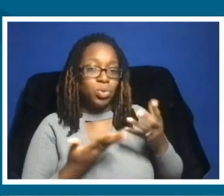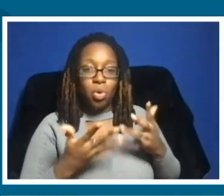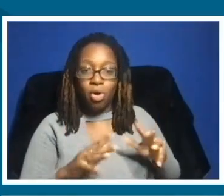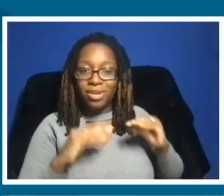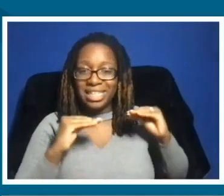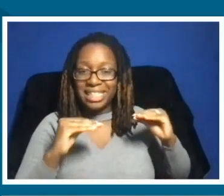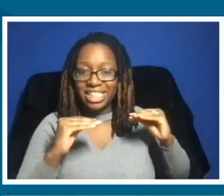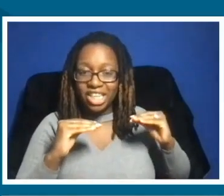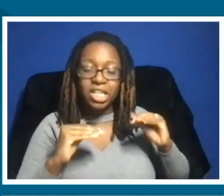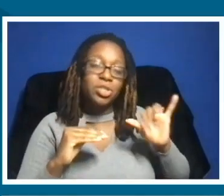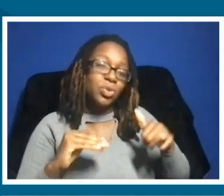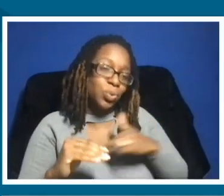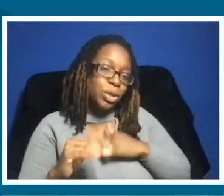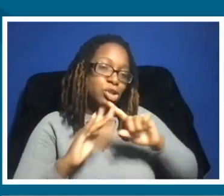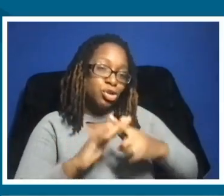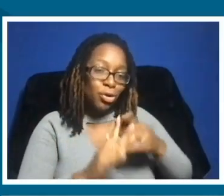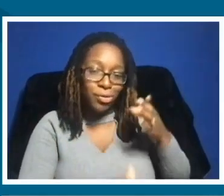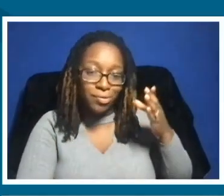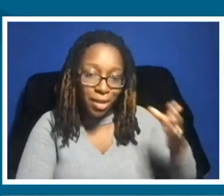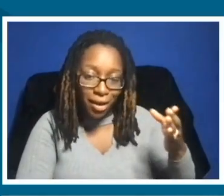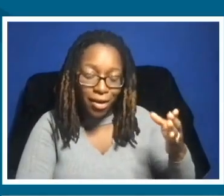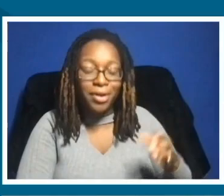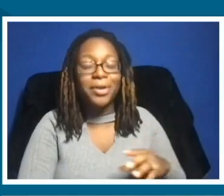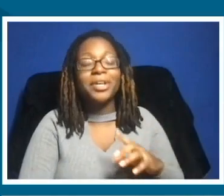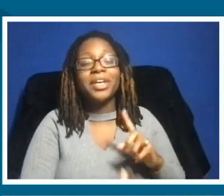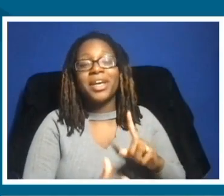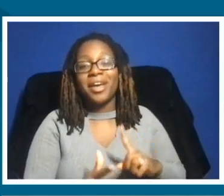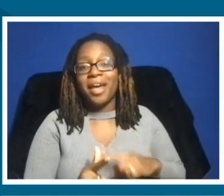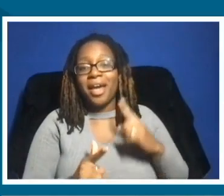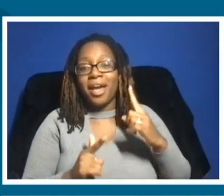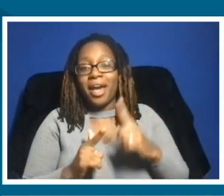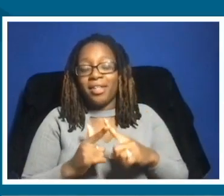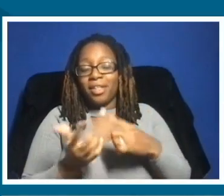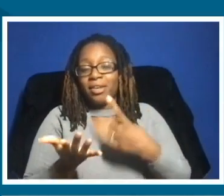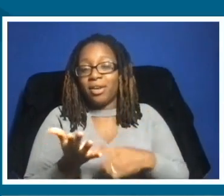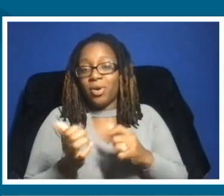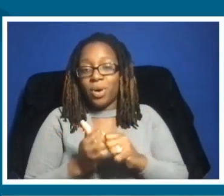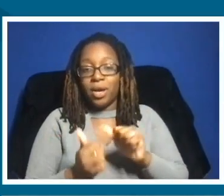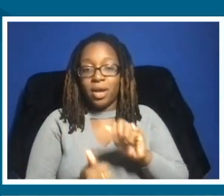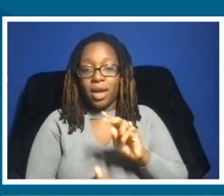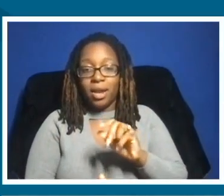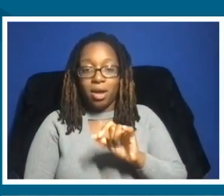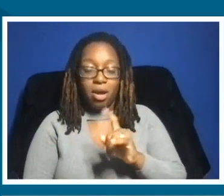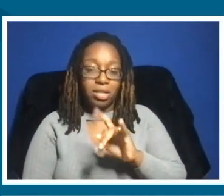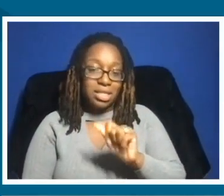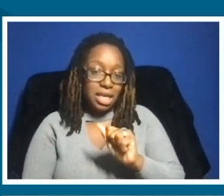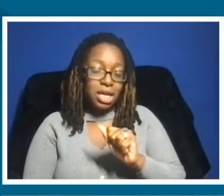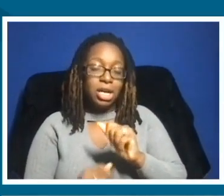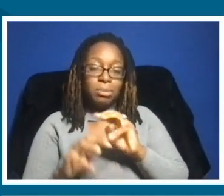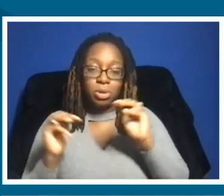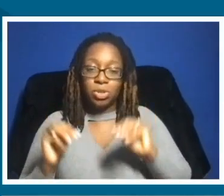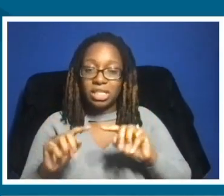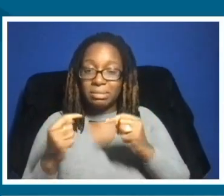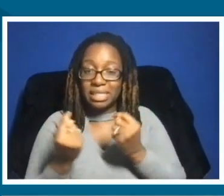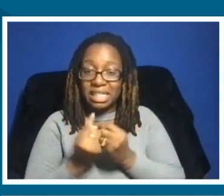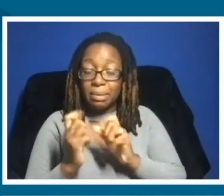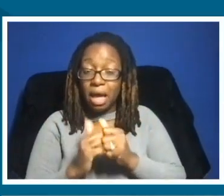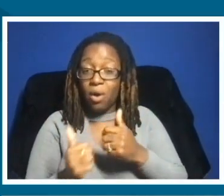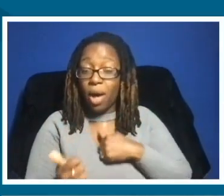there and then in talking with the anacostia community museum team that's how i learned about camp barker and we